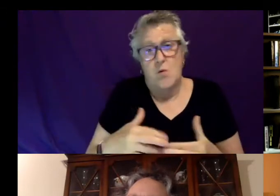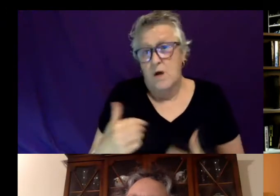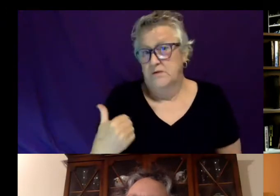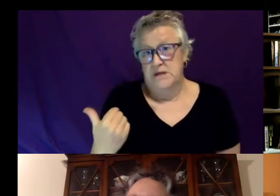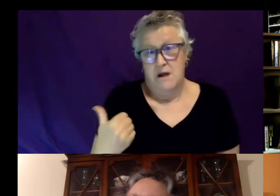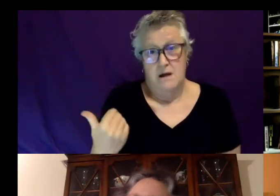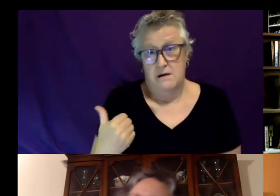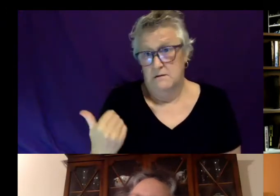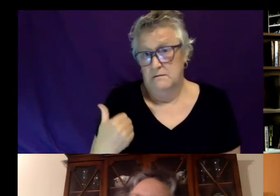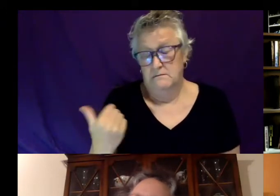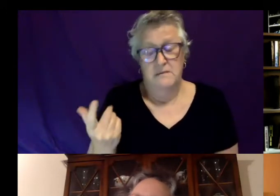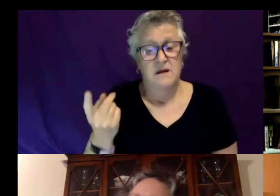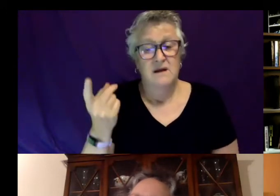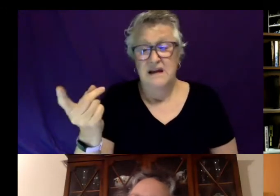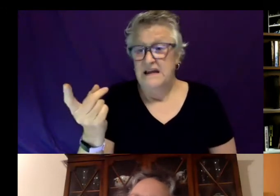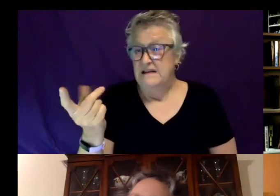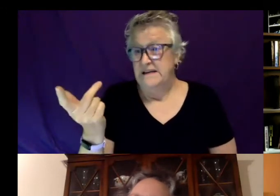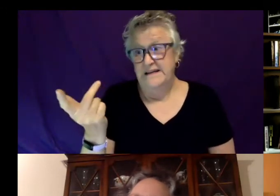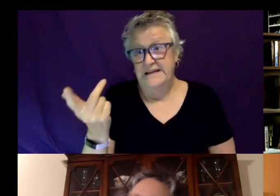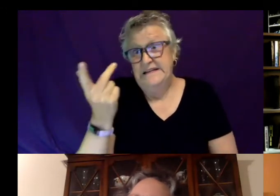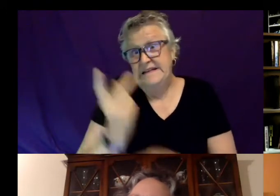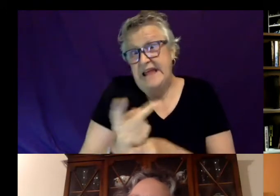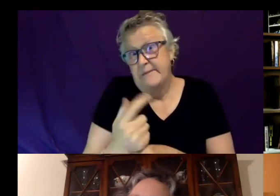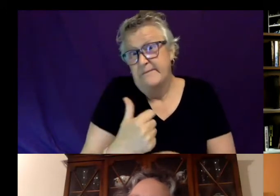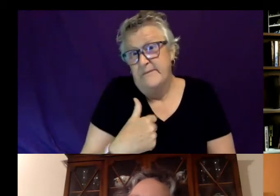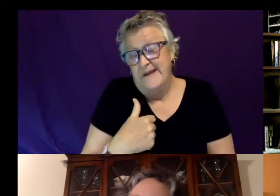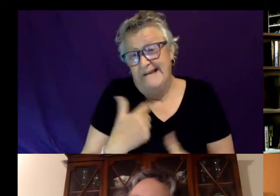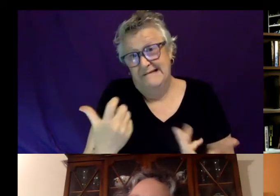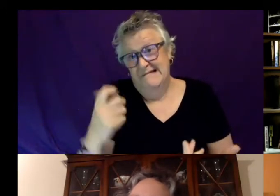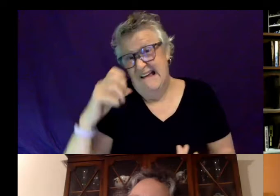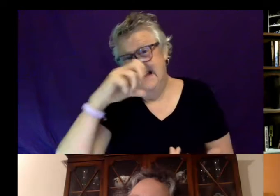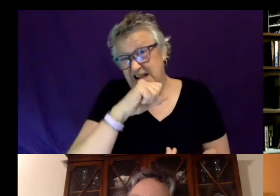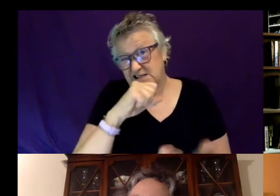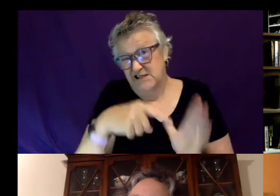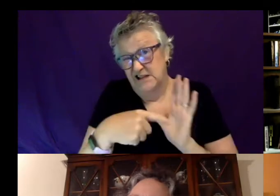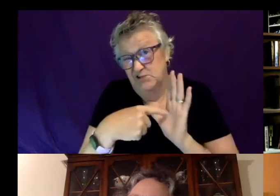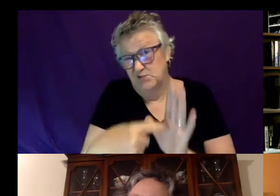I guess I showed a lot of promise. And I, I was I had good manners in there,